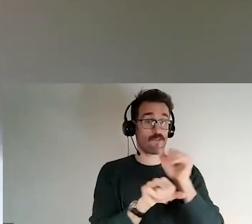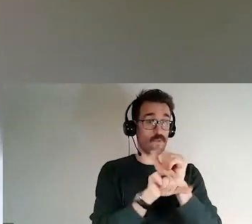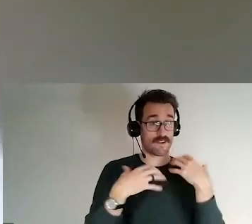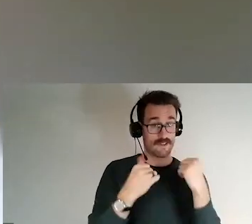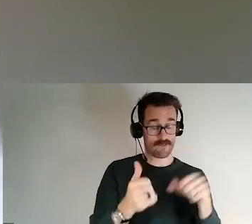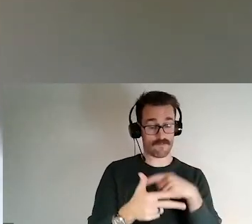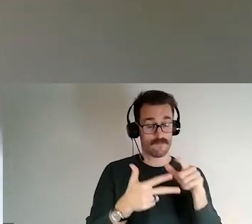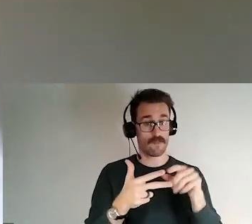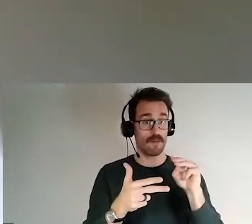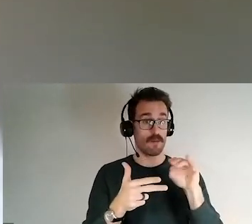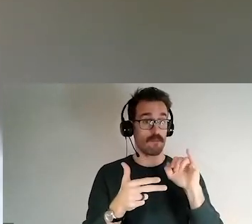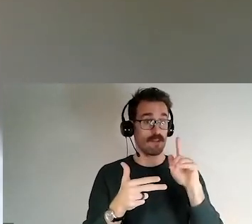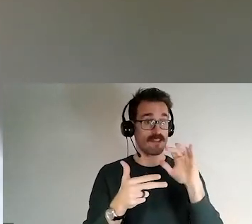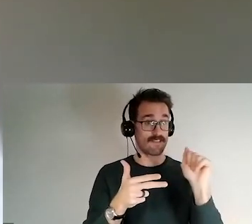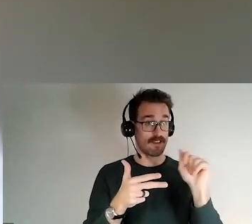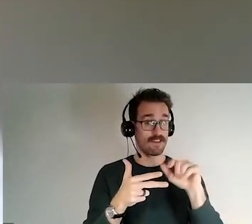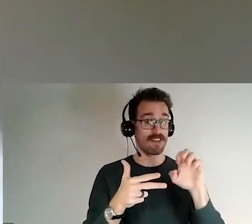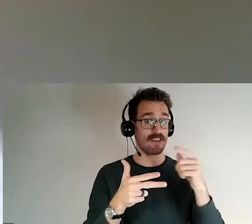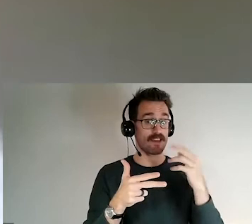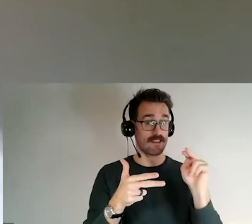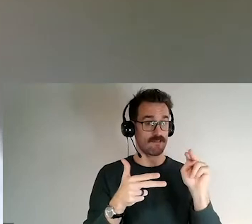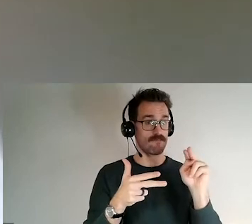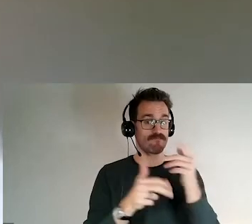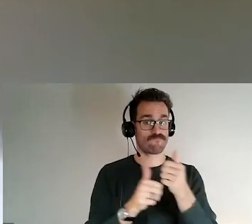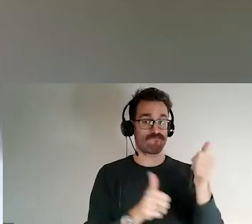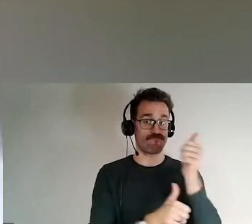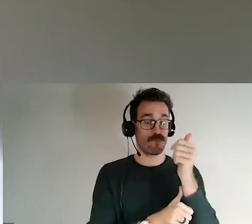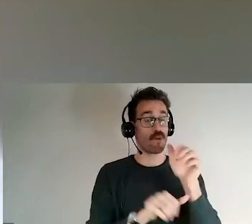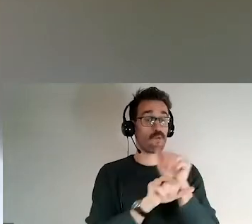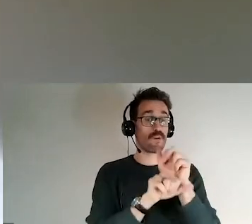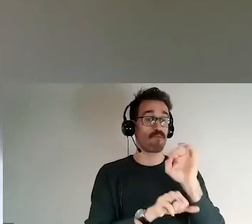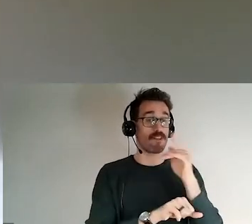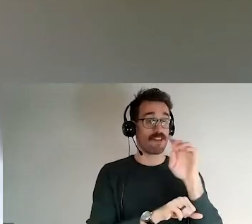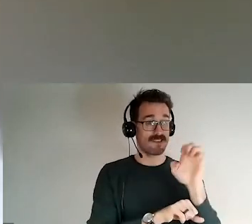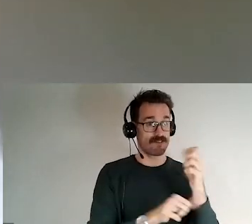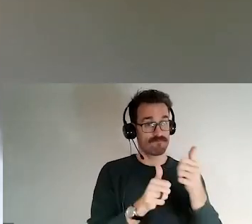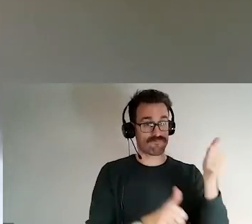National Lead for Episodic Disabilities at Realize and Helen Anderson, Director